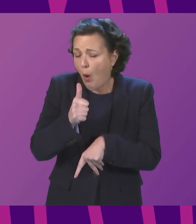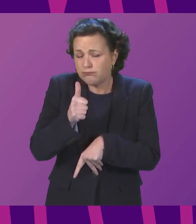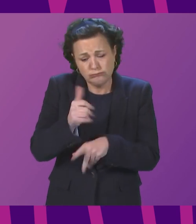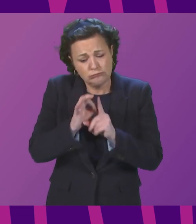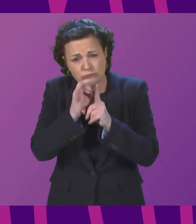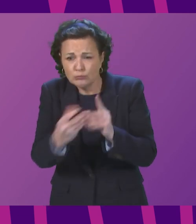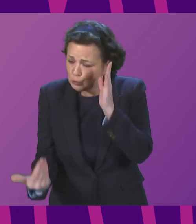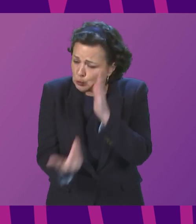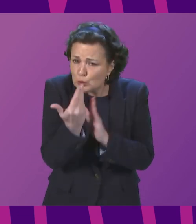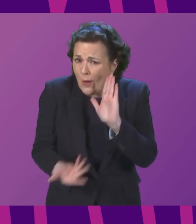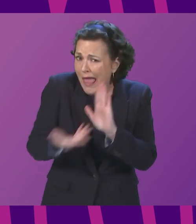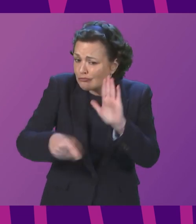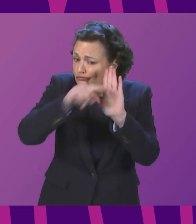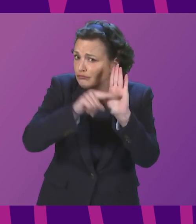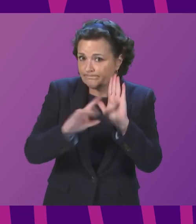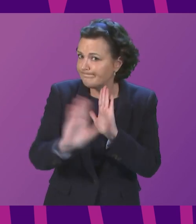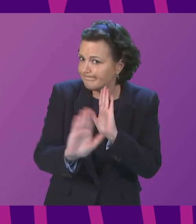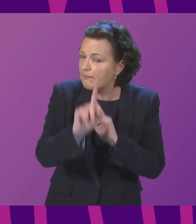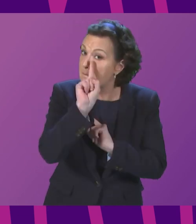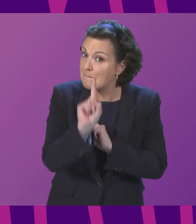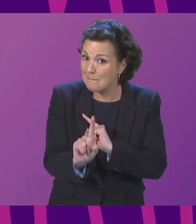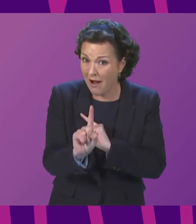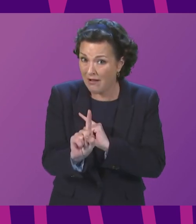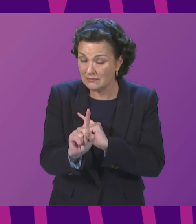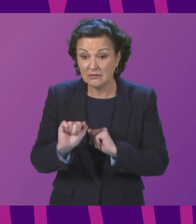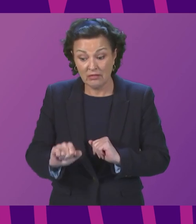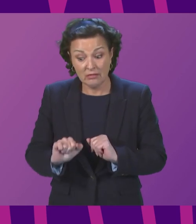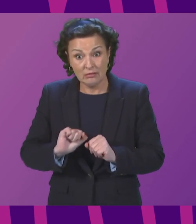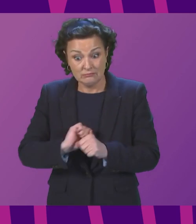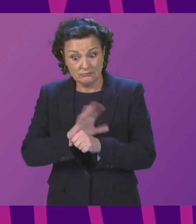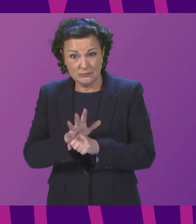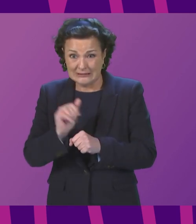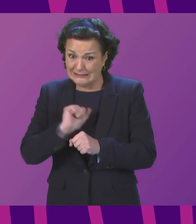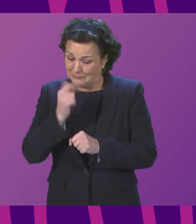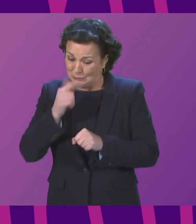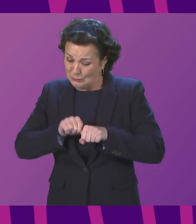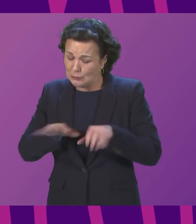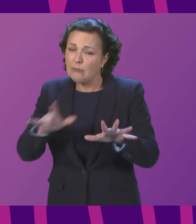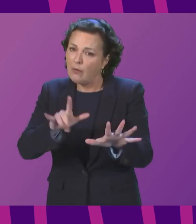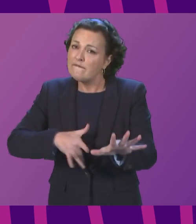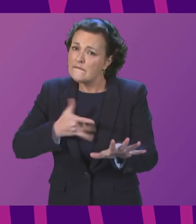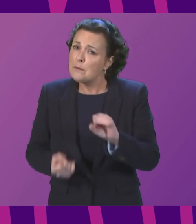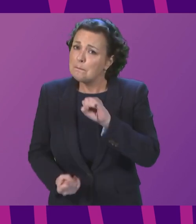today. However, because the virus is so prevalent, we consider it to be important that we continue